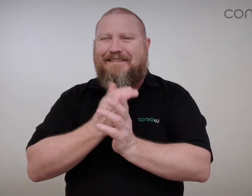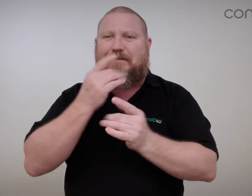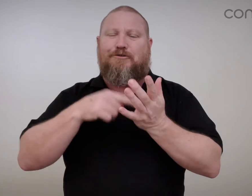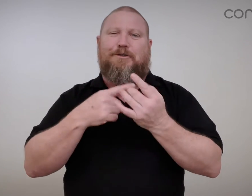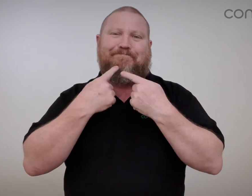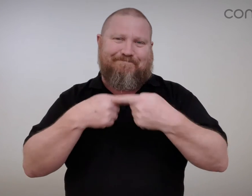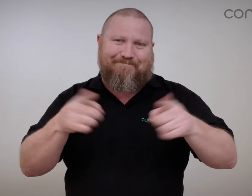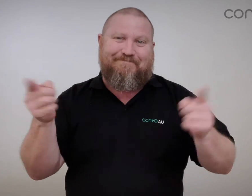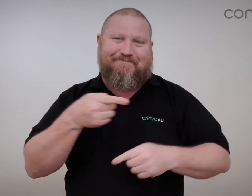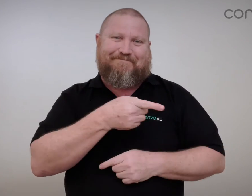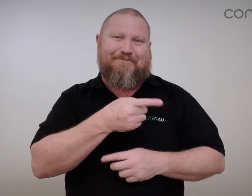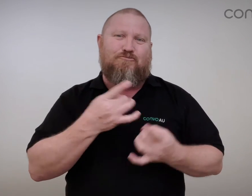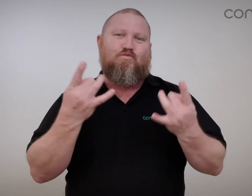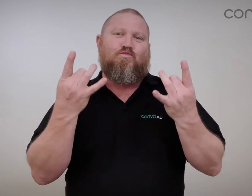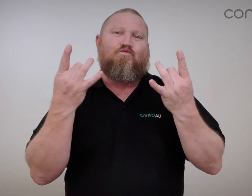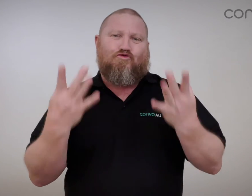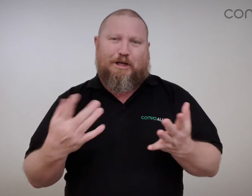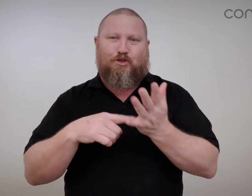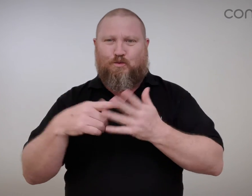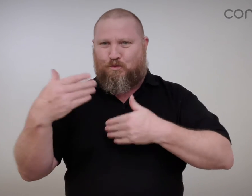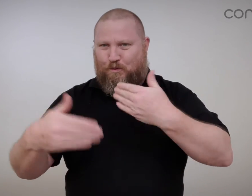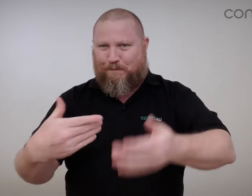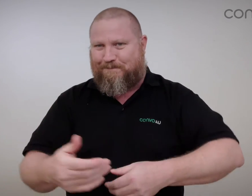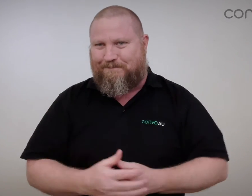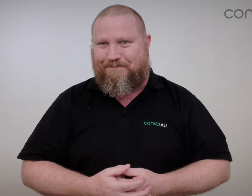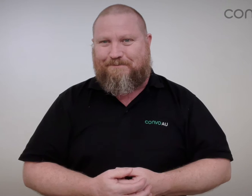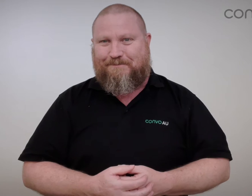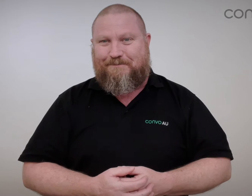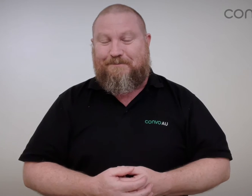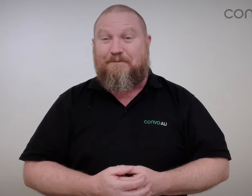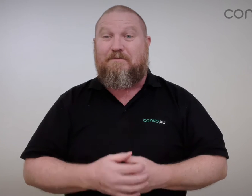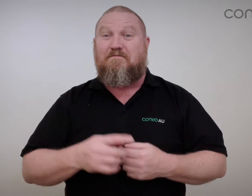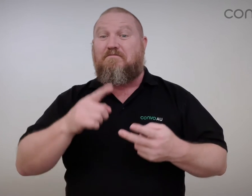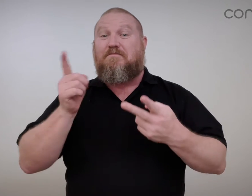We are thrilled to know that the video platform is working to our expectation.